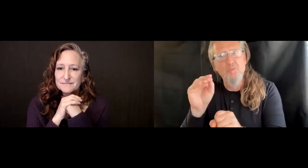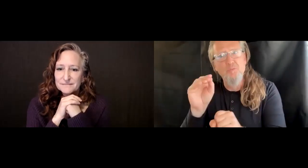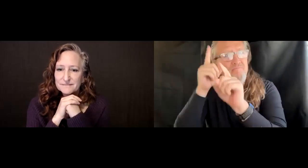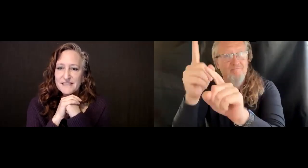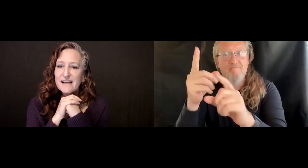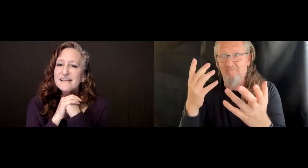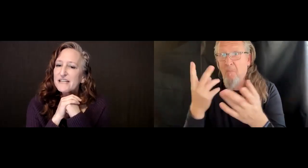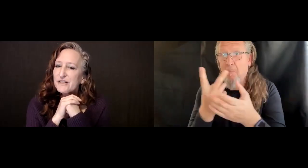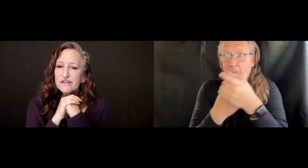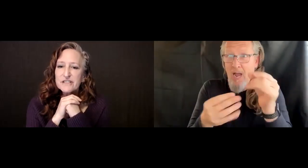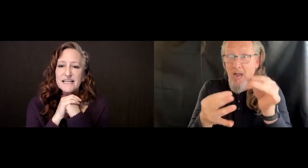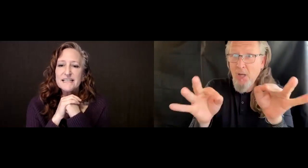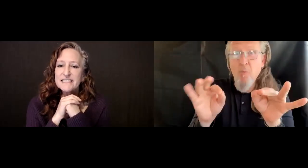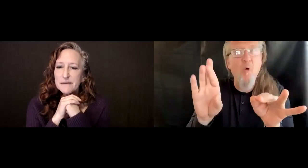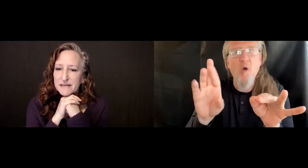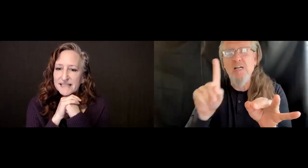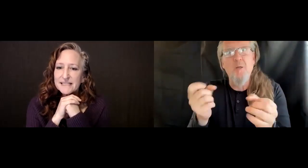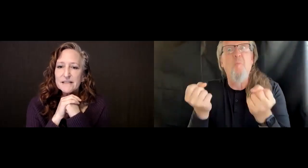Gallaudet University is committed to bilingual,